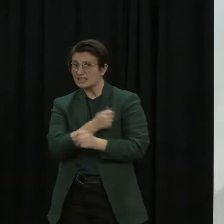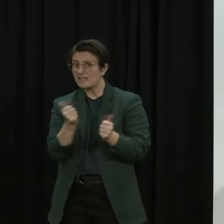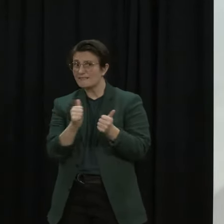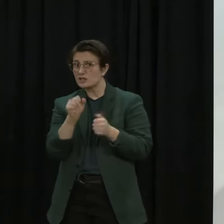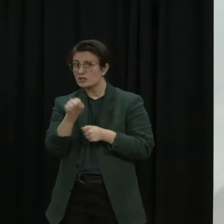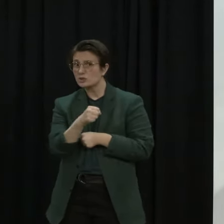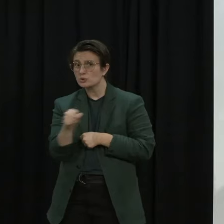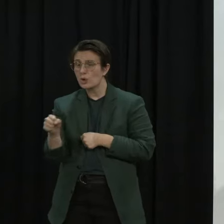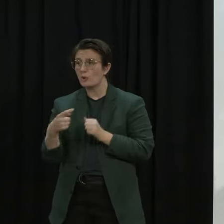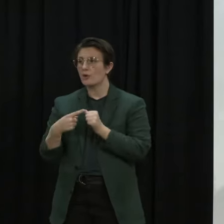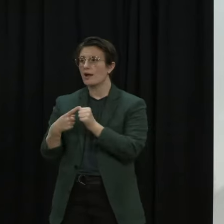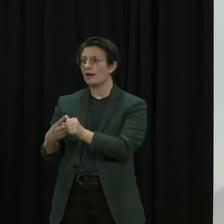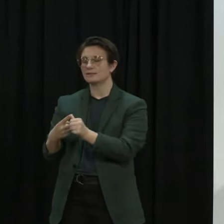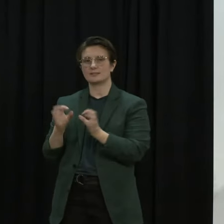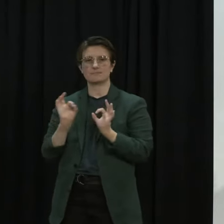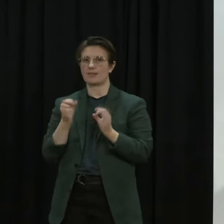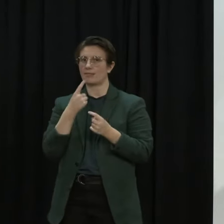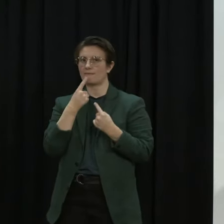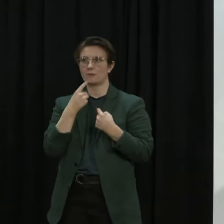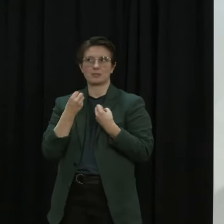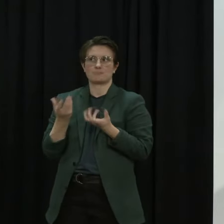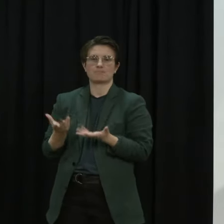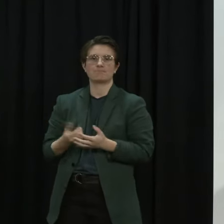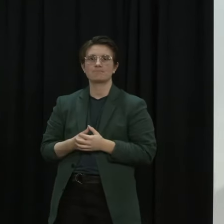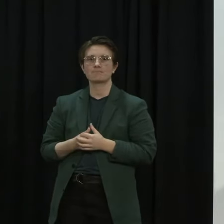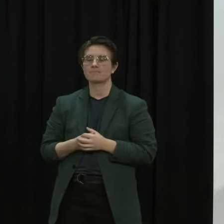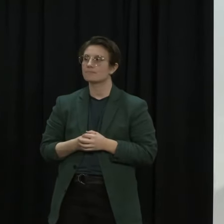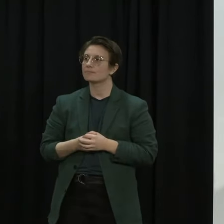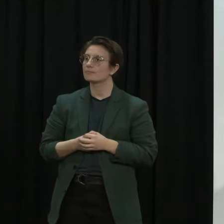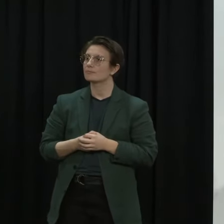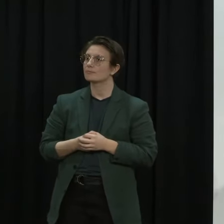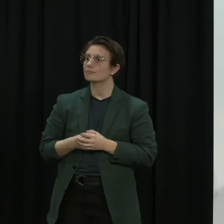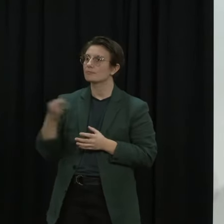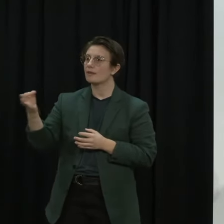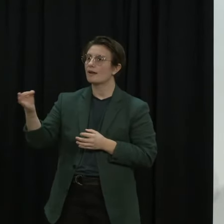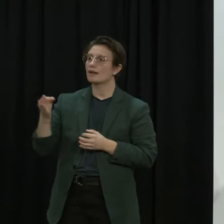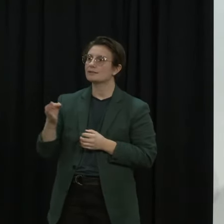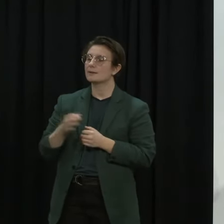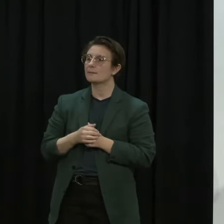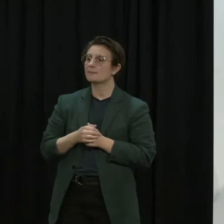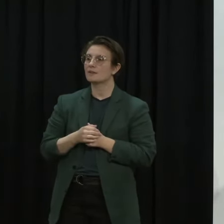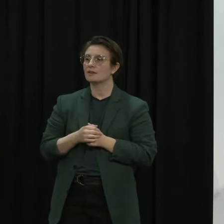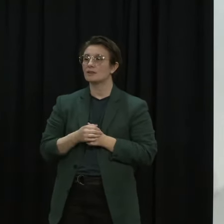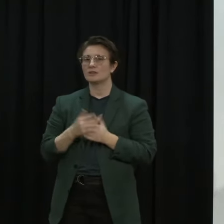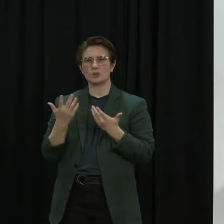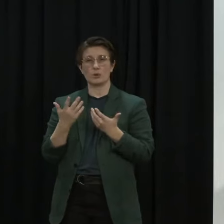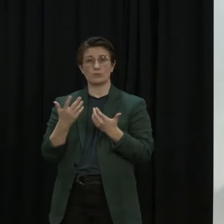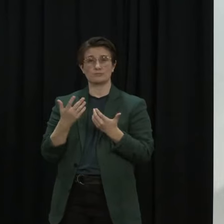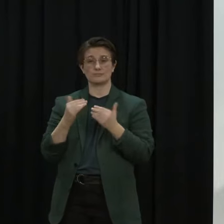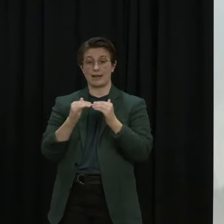vaccination status of the person who died of COVID-19? I don't have that information.